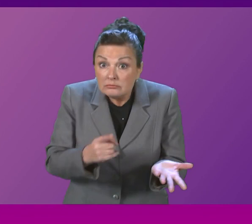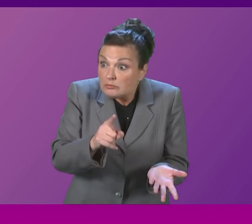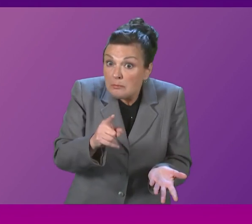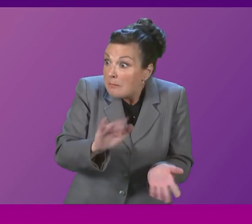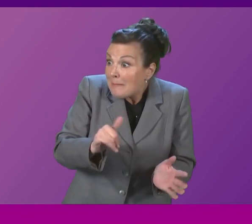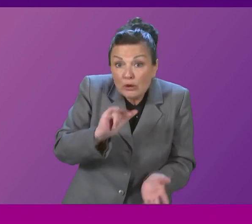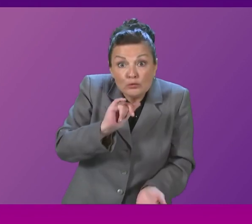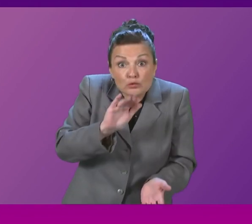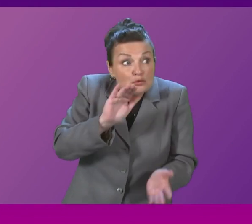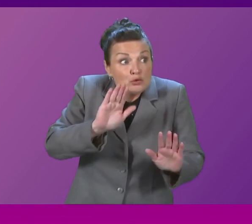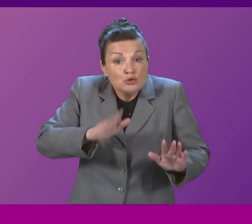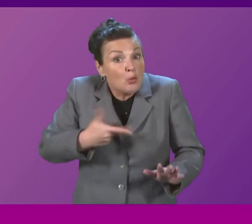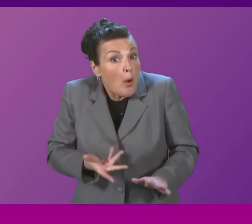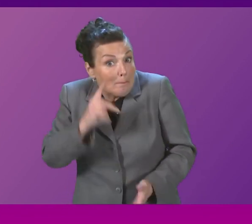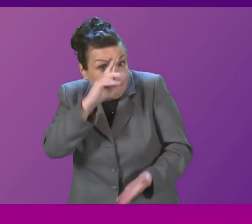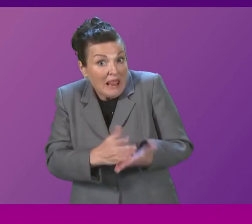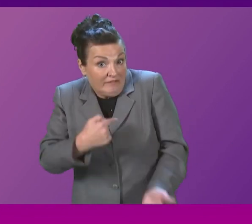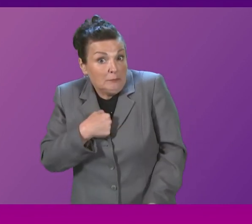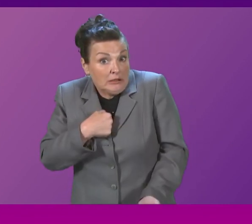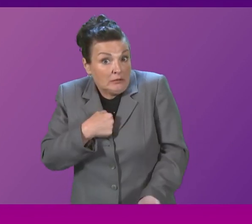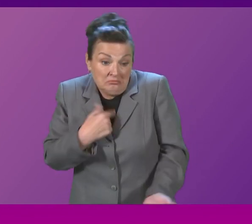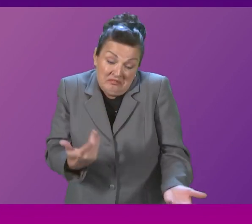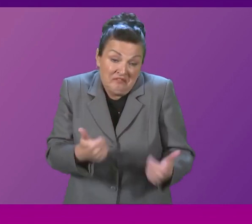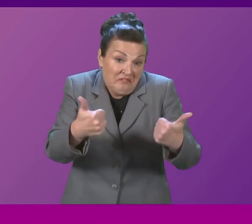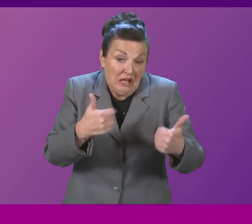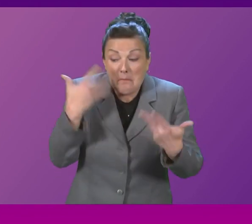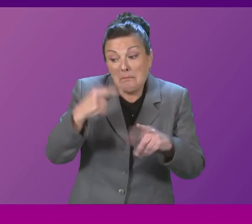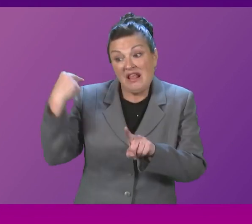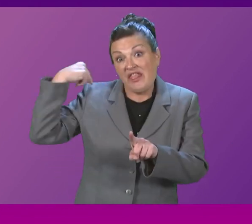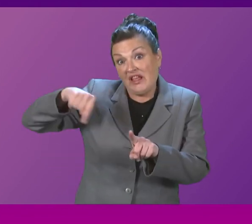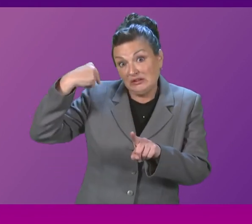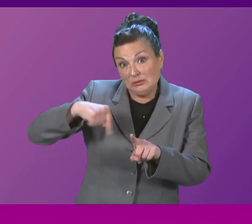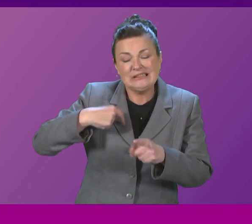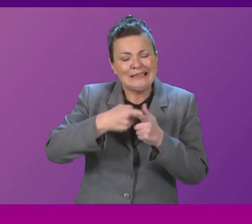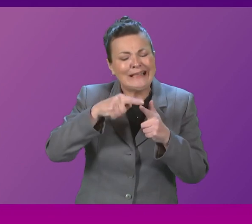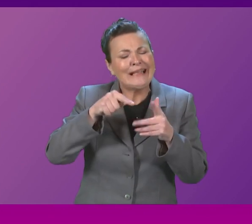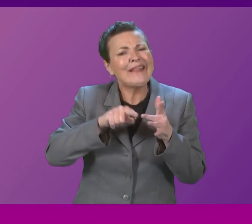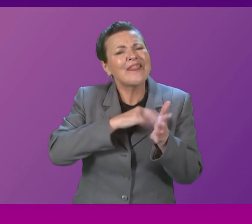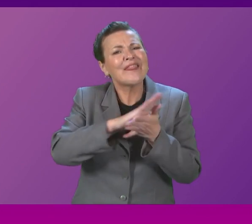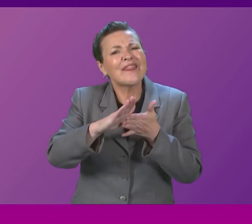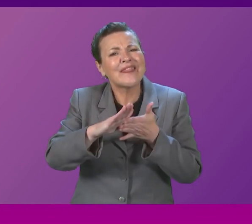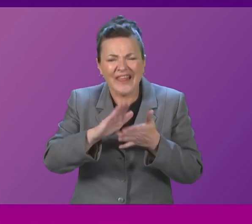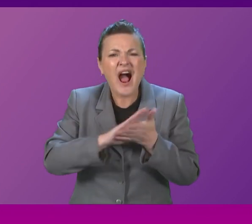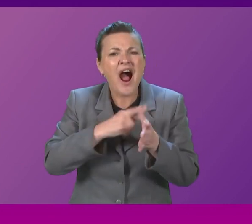Earlier this week, we heard from Keith Hartley, who is a professor of economics and a defence expert.